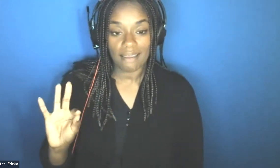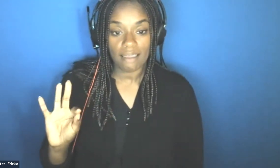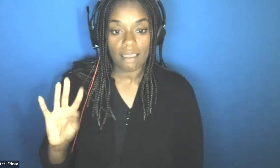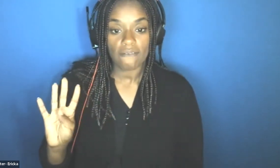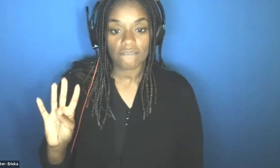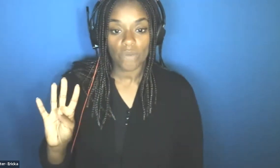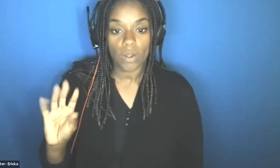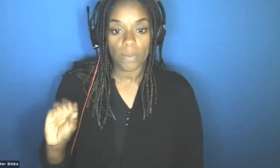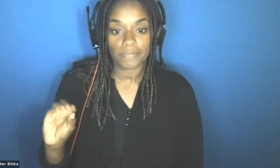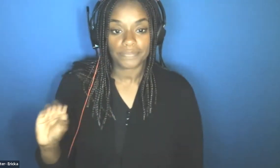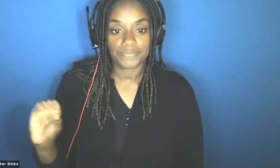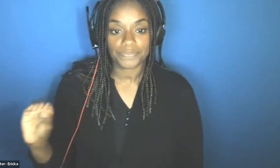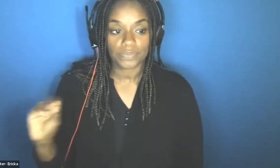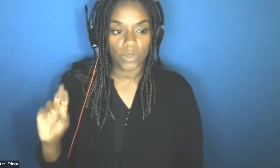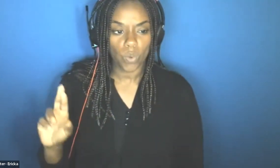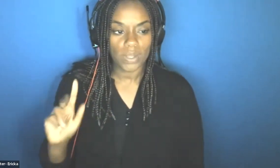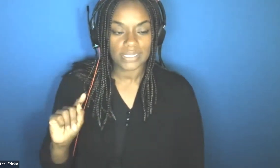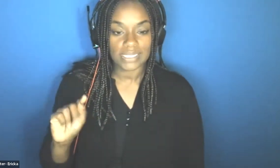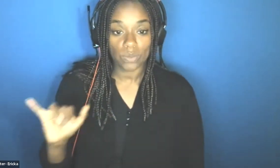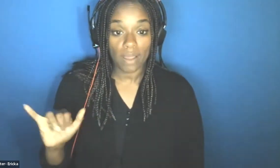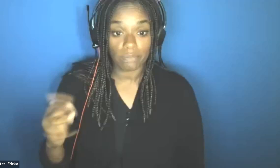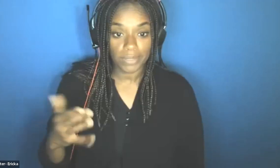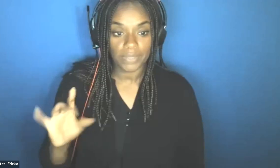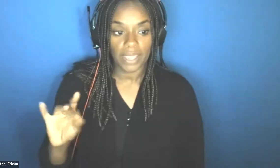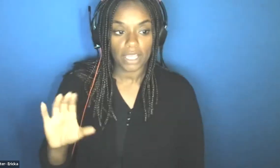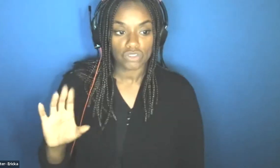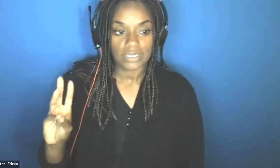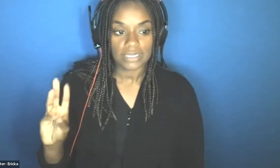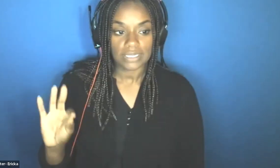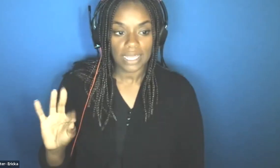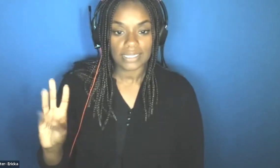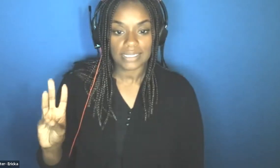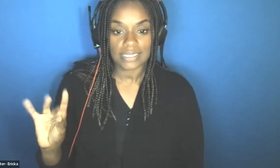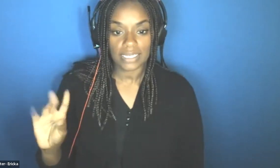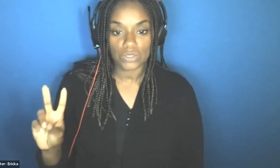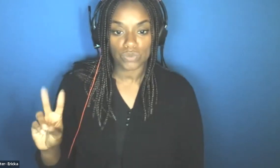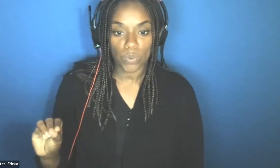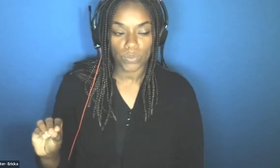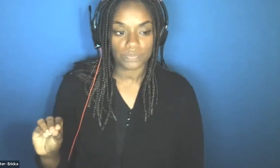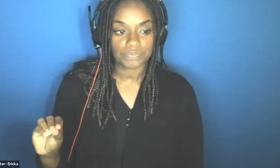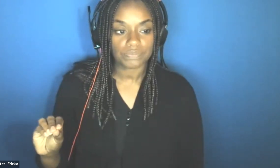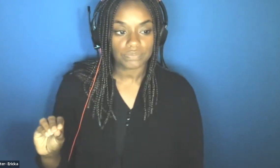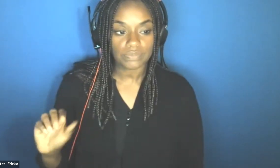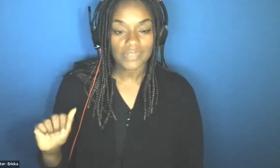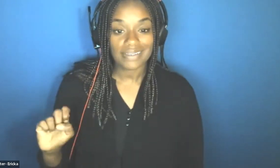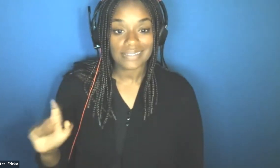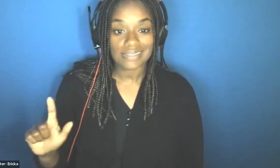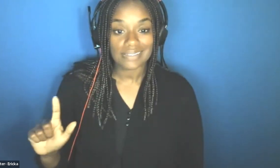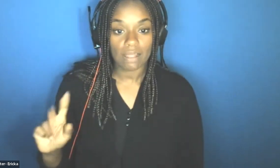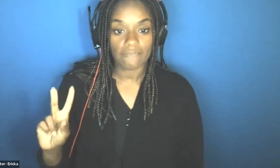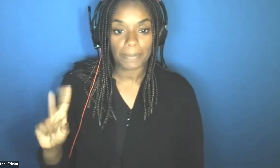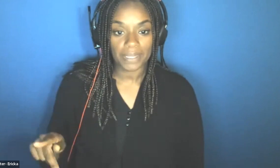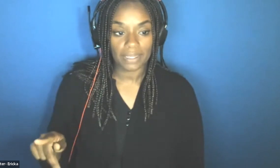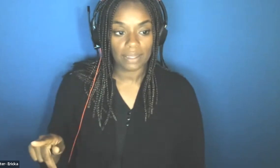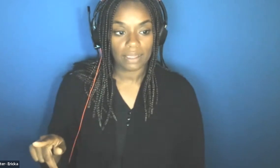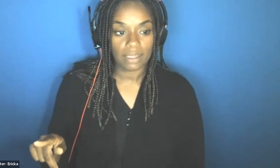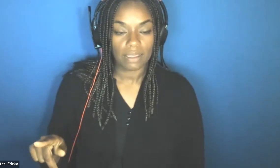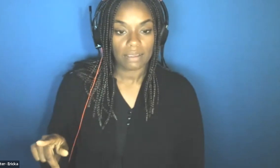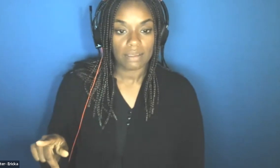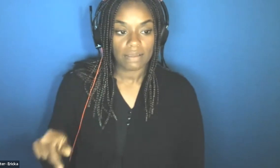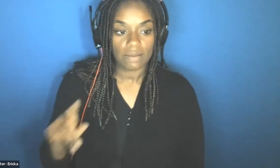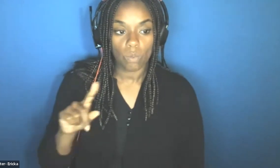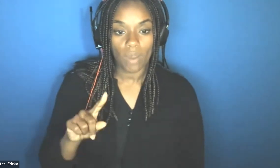If you believe that you have been discriminated against in employment practice because of a substance abuse disorder or alcohol abuse disorder, it is within your right to file a charge complaint with the EEOC, and here is the phone number for doing so.